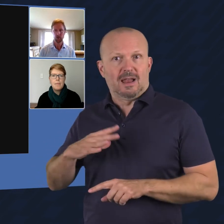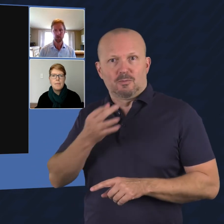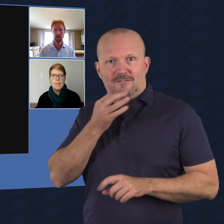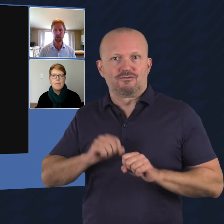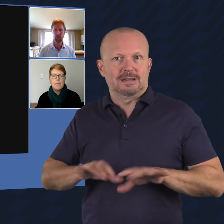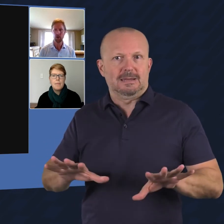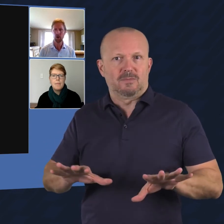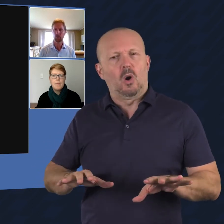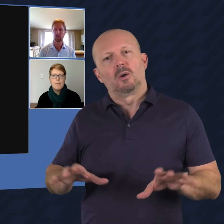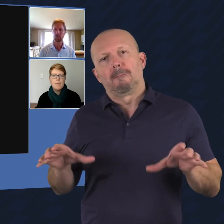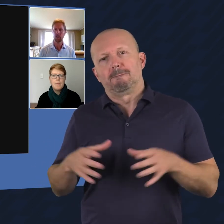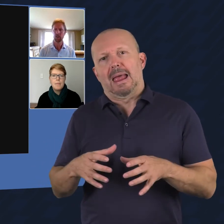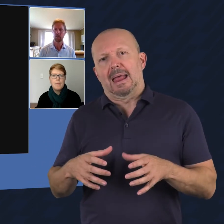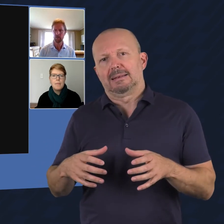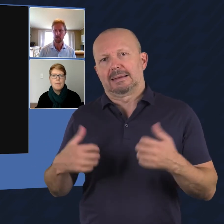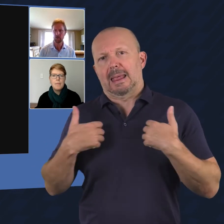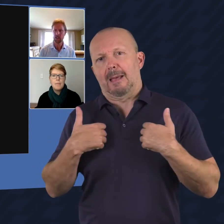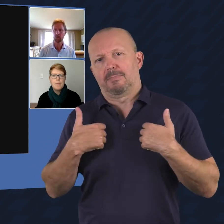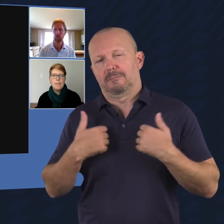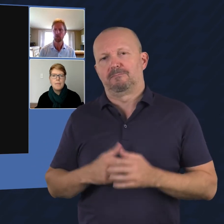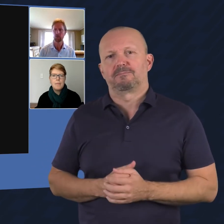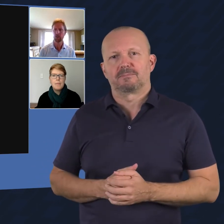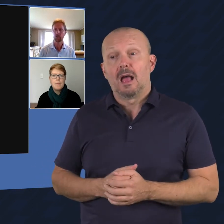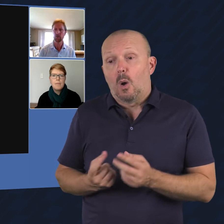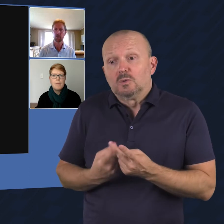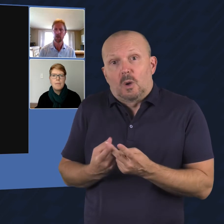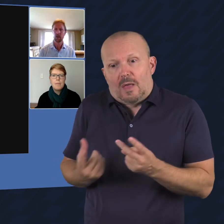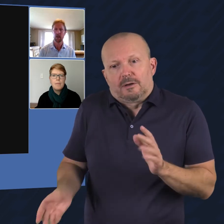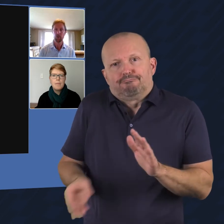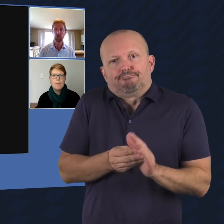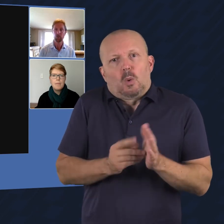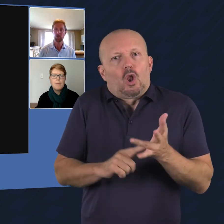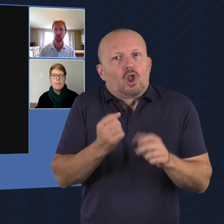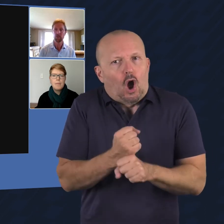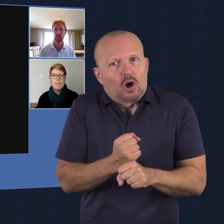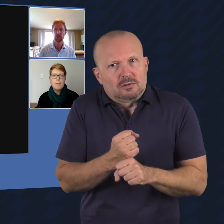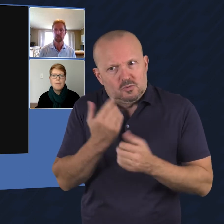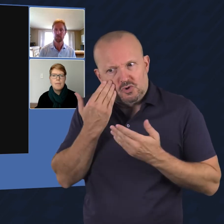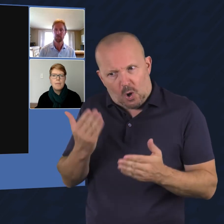We also published a blog which provided further examples of reuse possible with this collection.